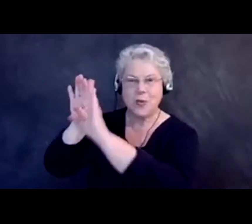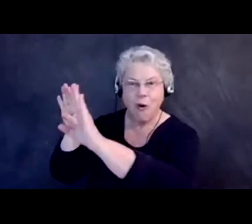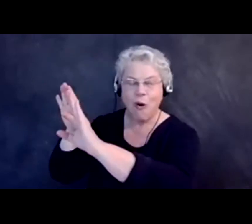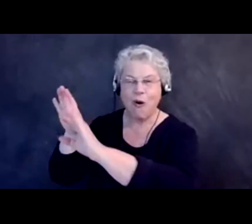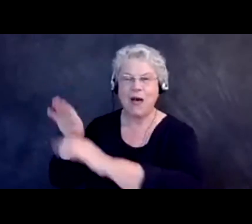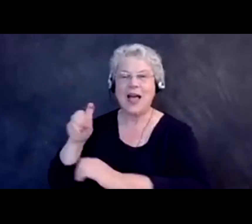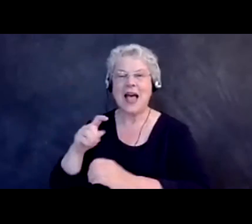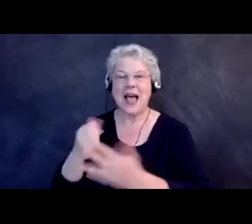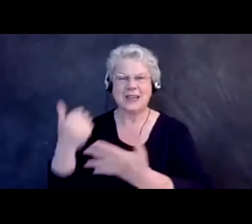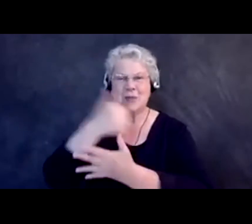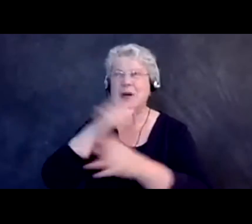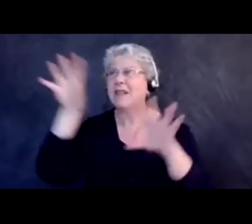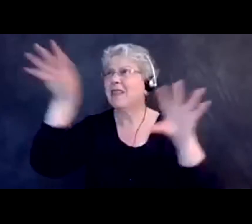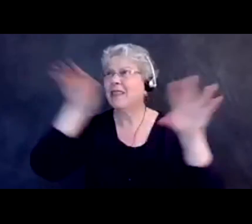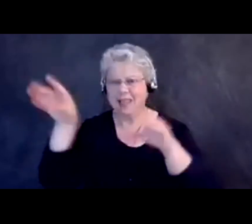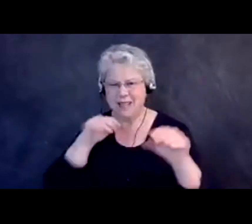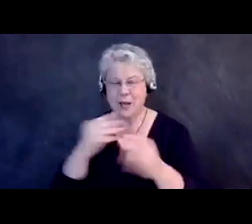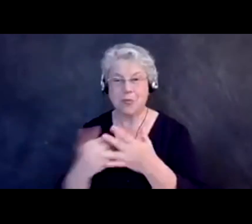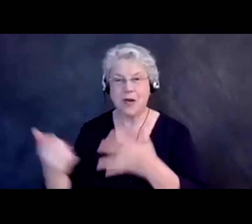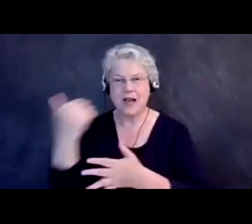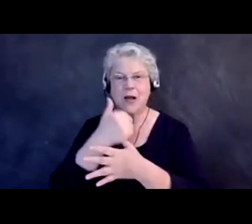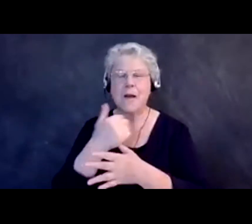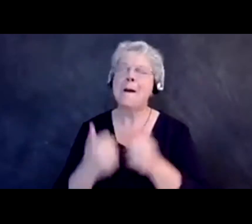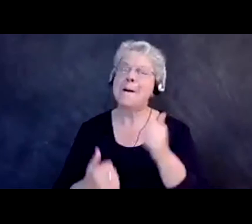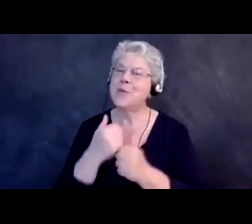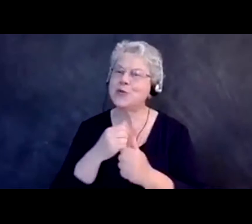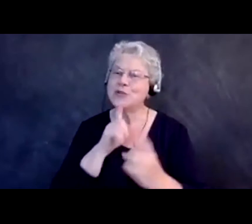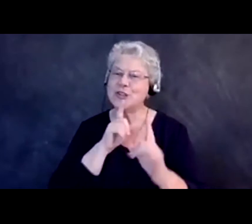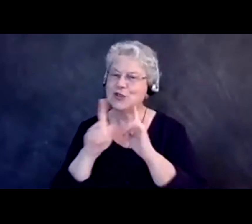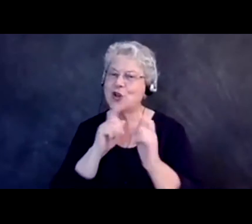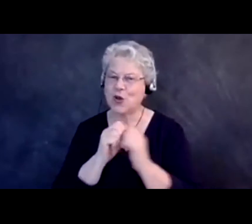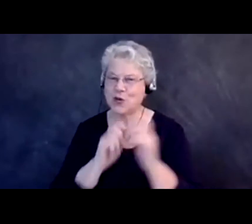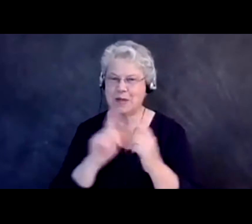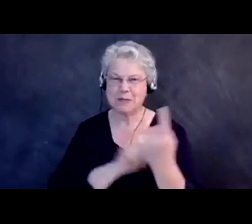that information, but most of it came from talking to people, and asking, “Okay in this plan, what's